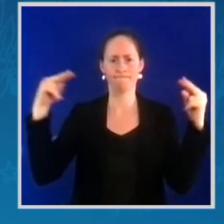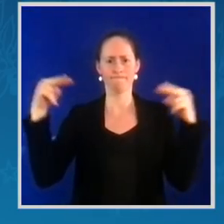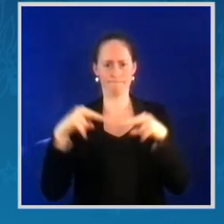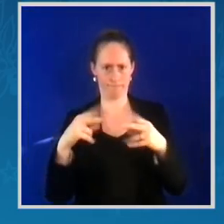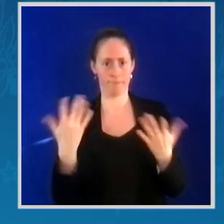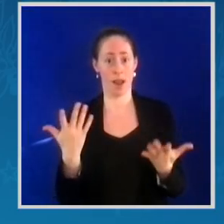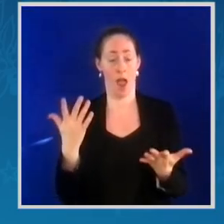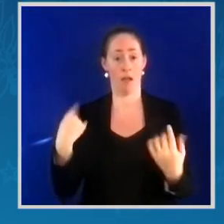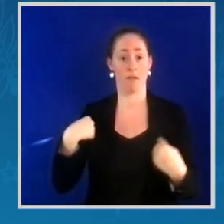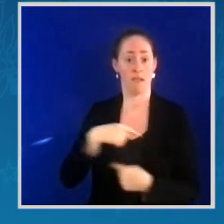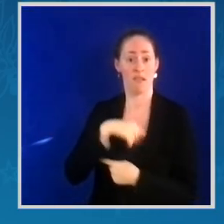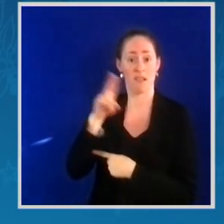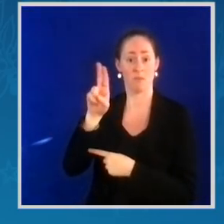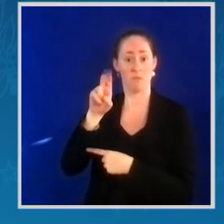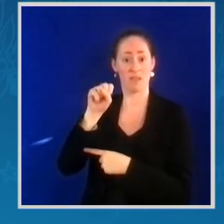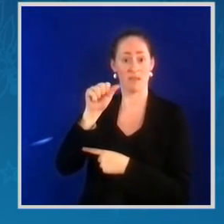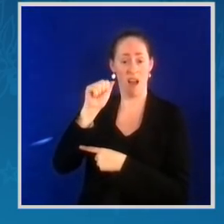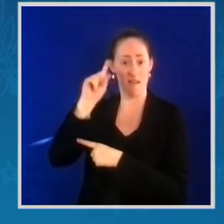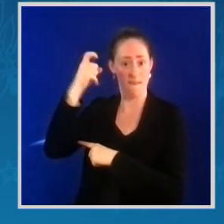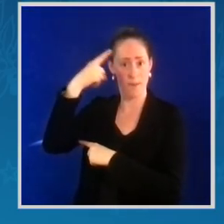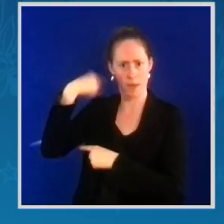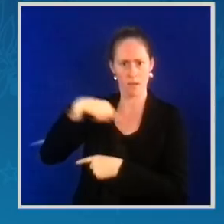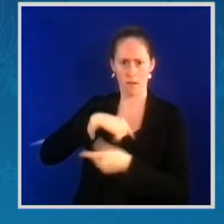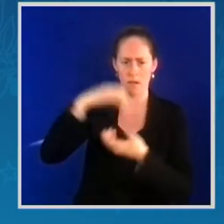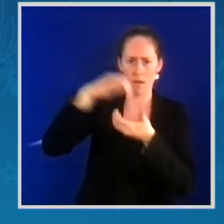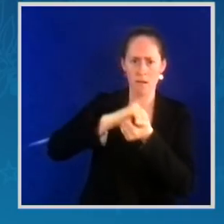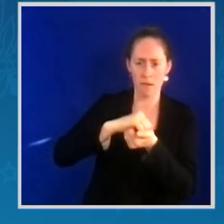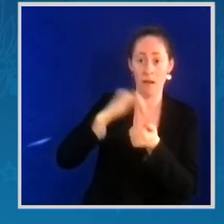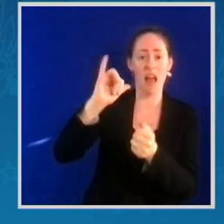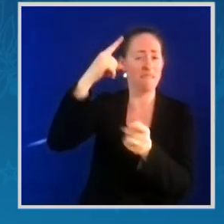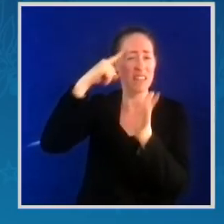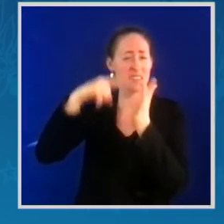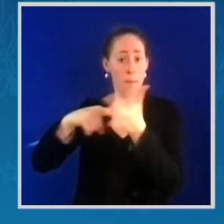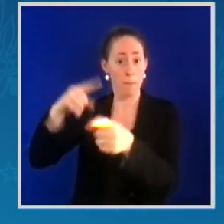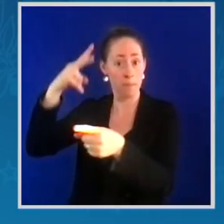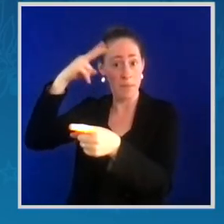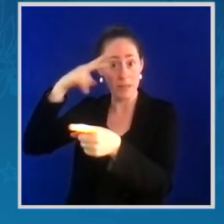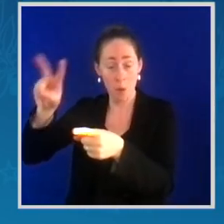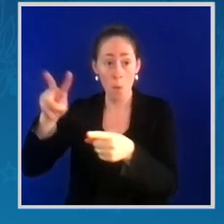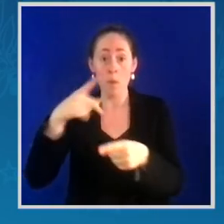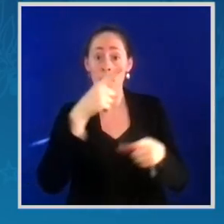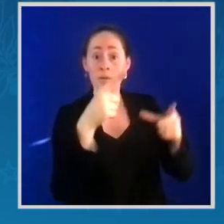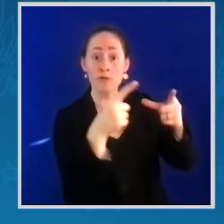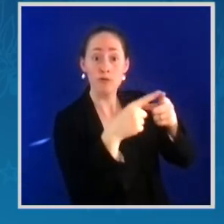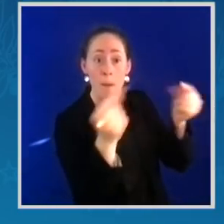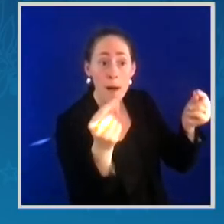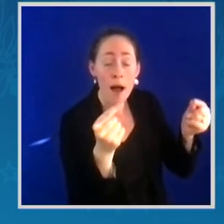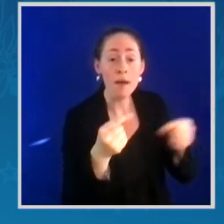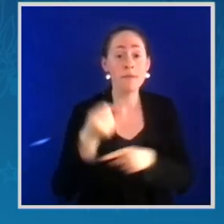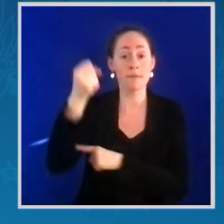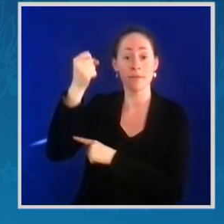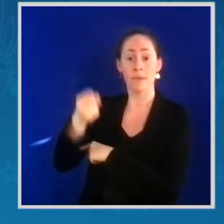and our partners such as Mexico, such as Japan and South Korea and all of those who are internationalizing